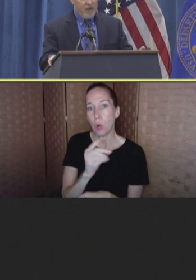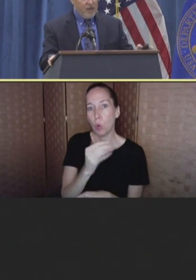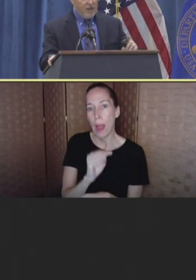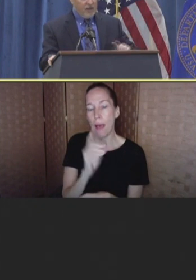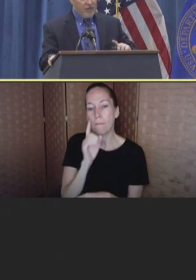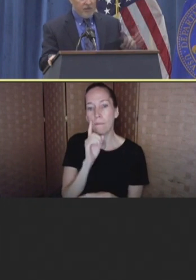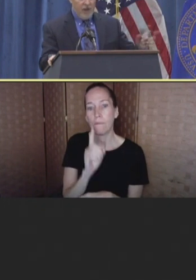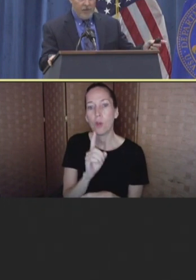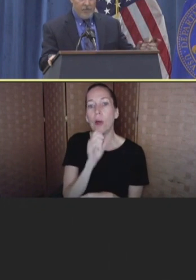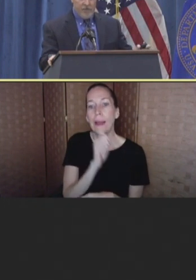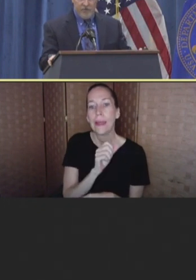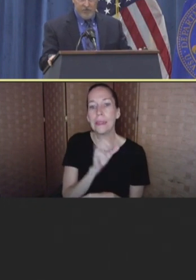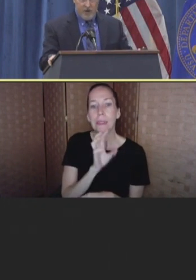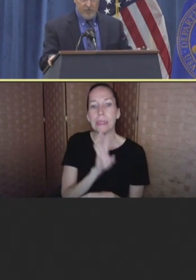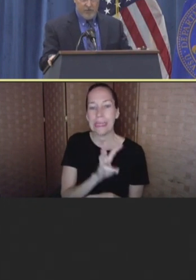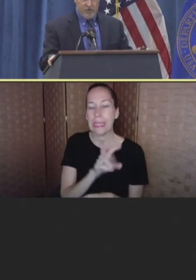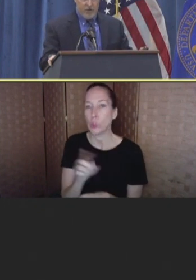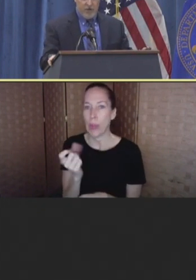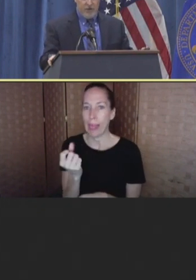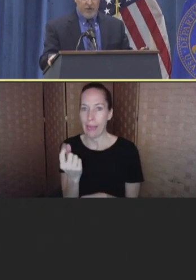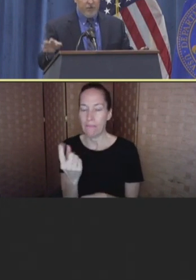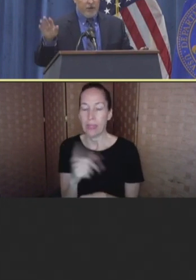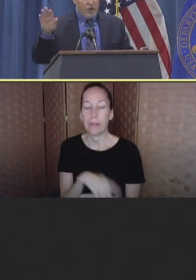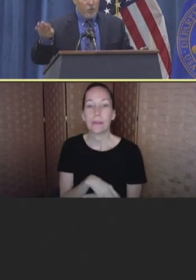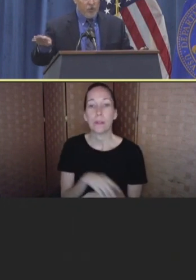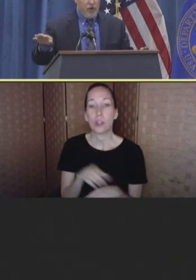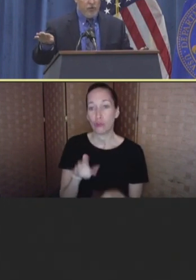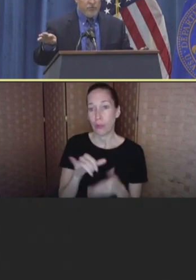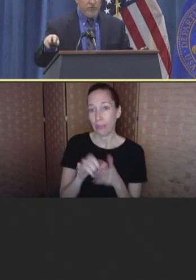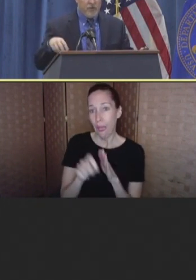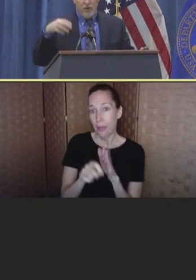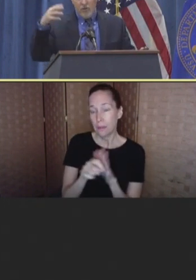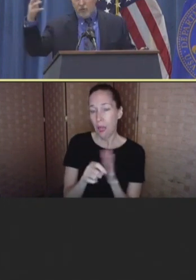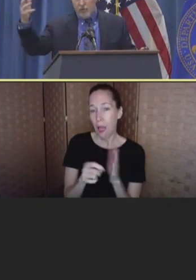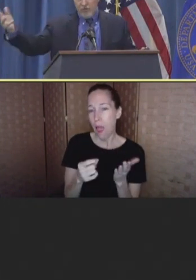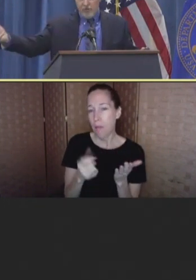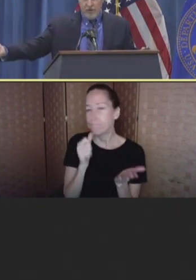And at the time of this discussion, it was unclear if that lower dose translated into